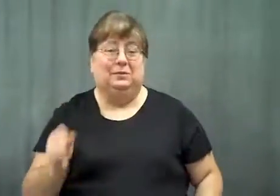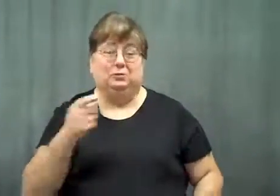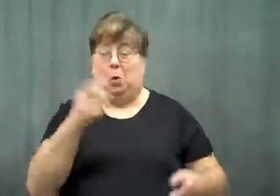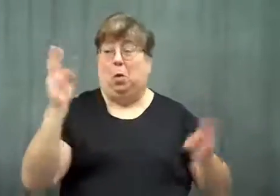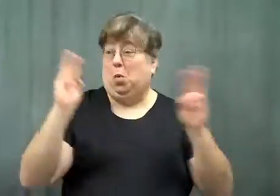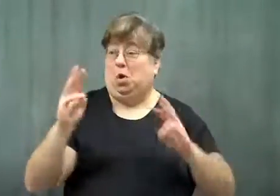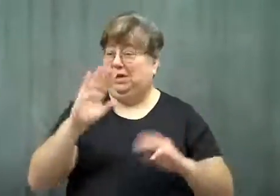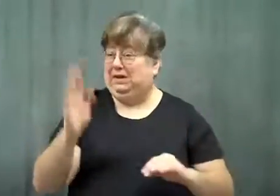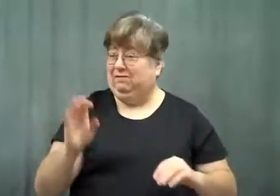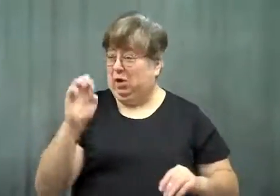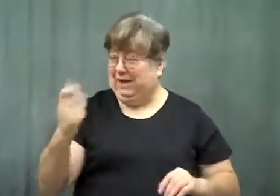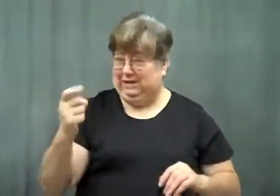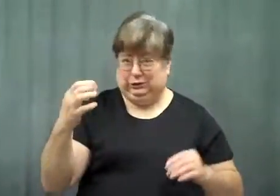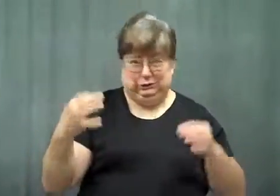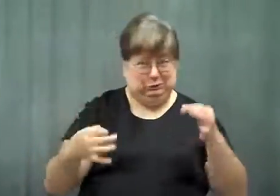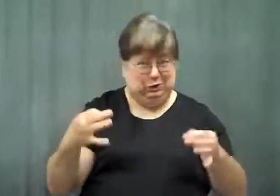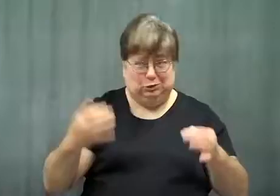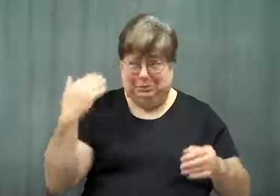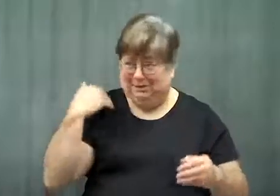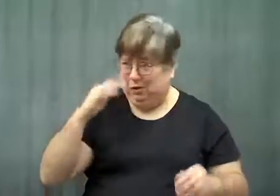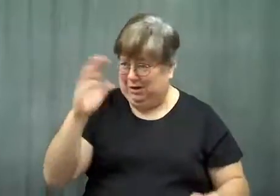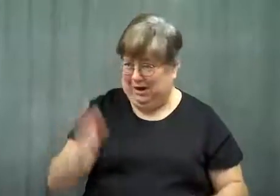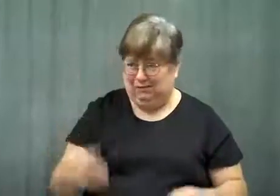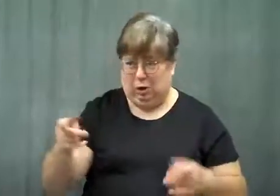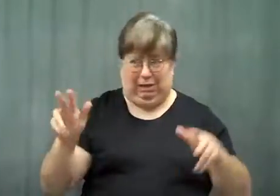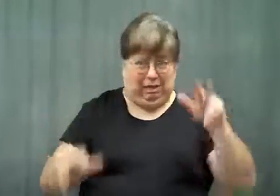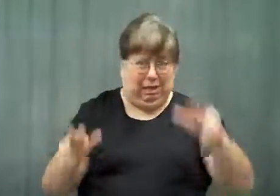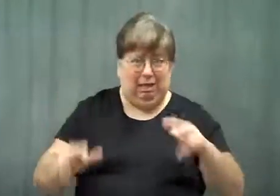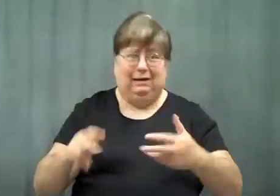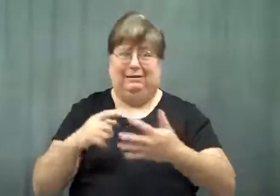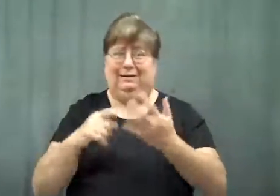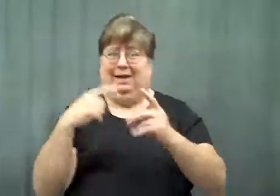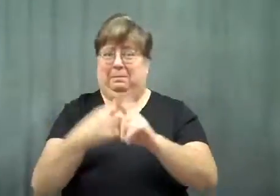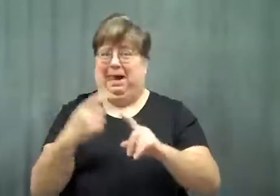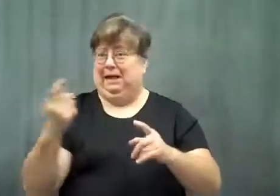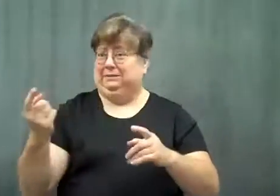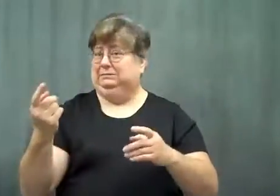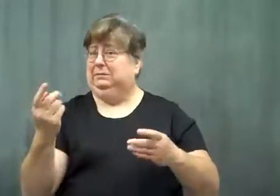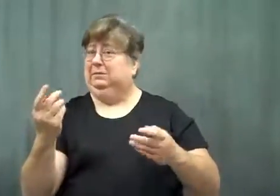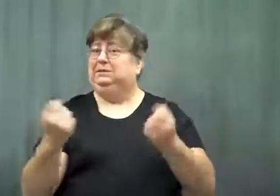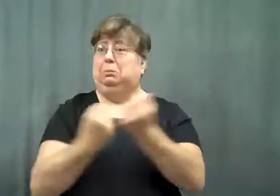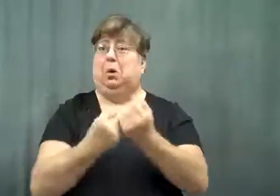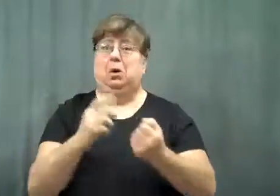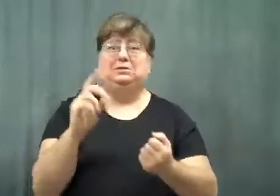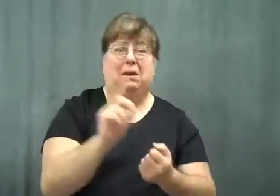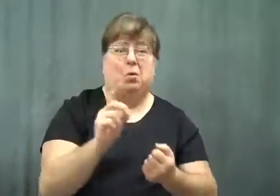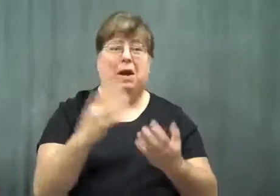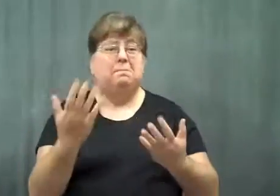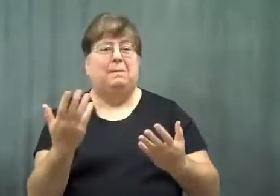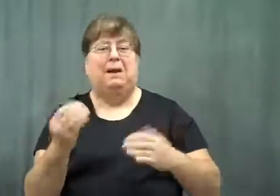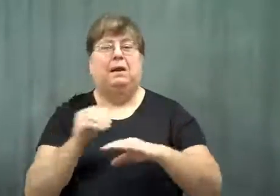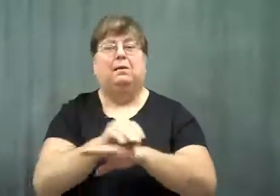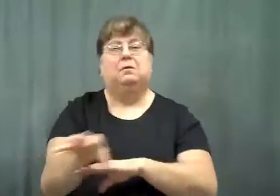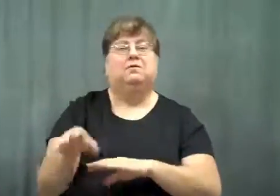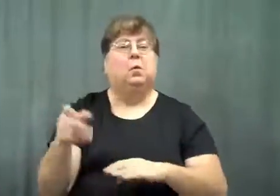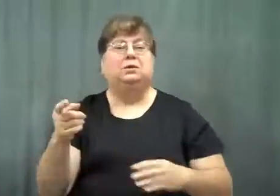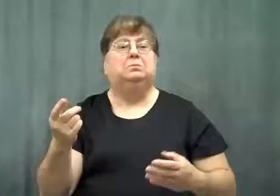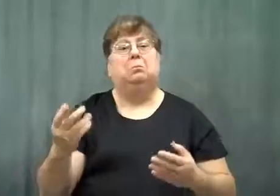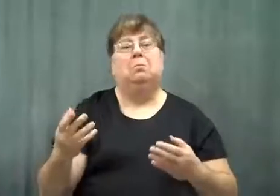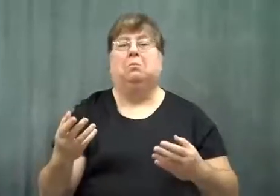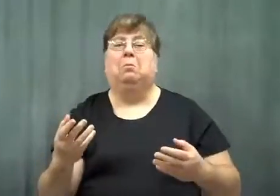They feared that the two combined would affect her decisions in regards to